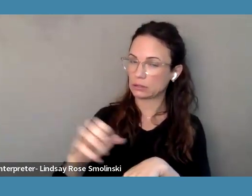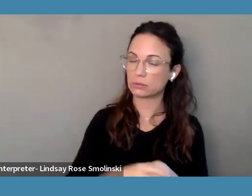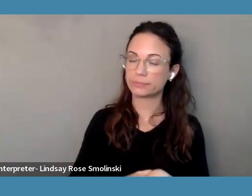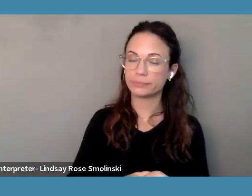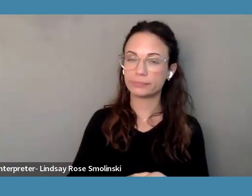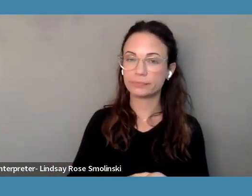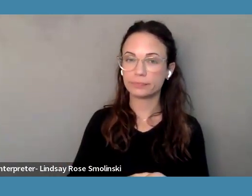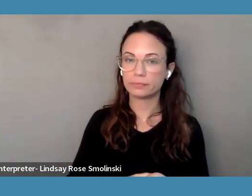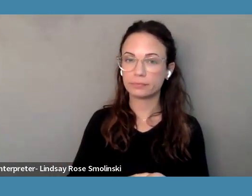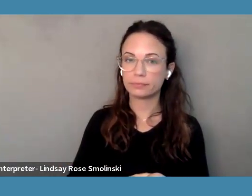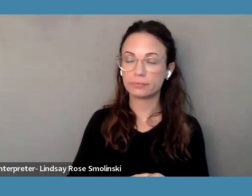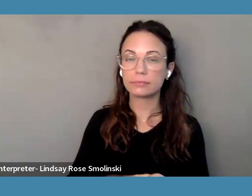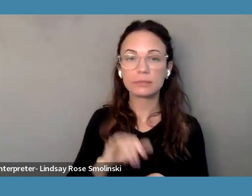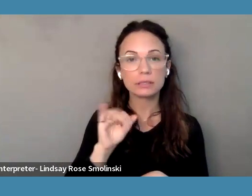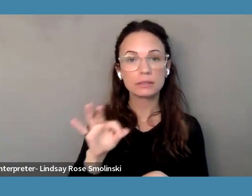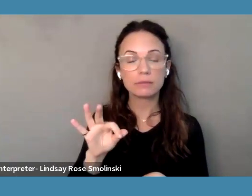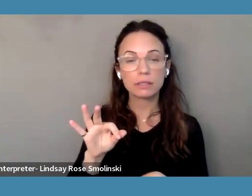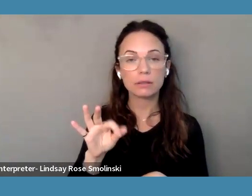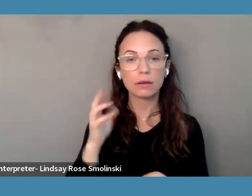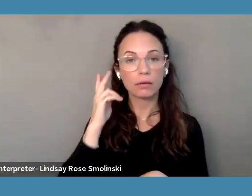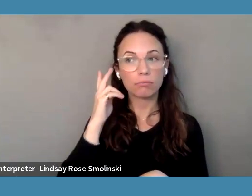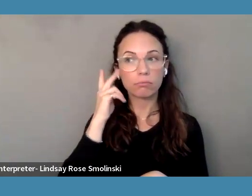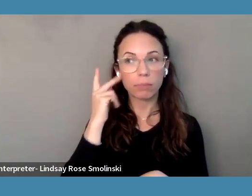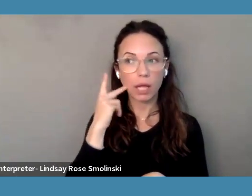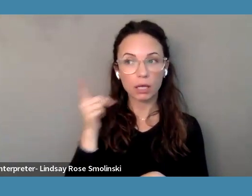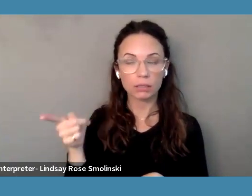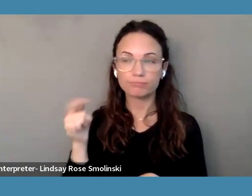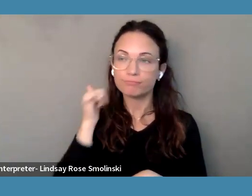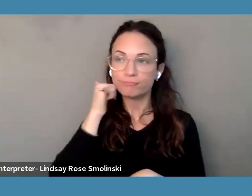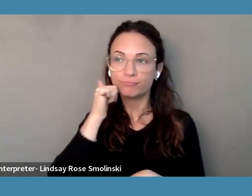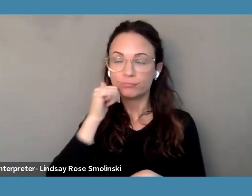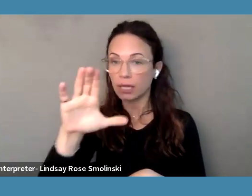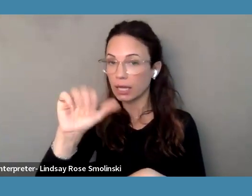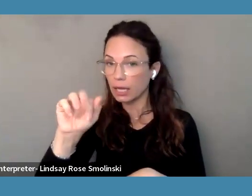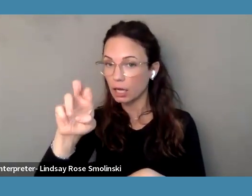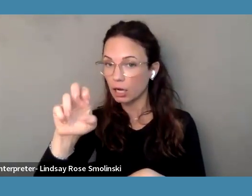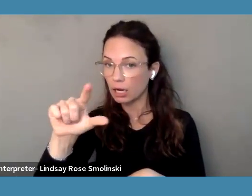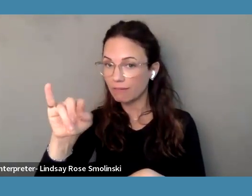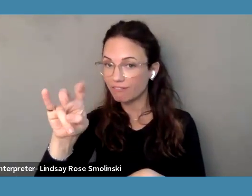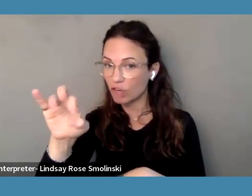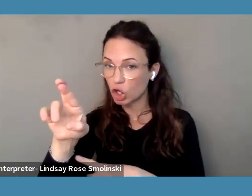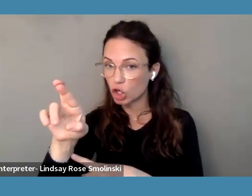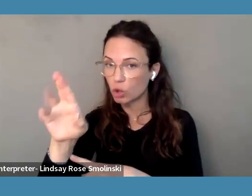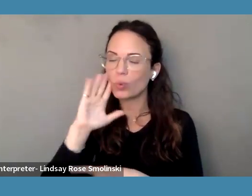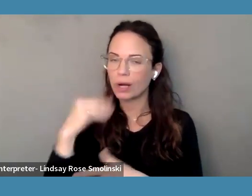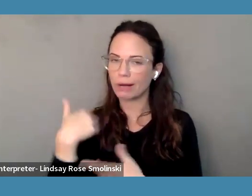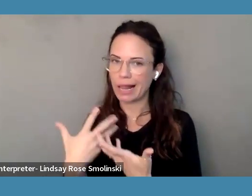Certainly if a parent is a daily caregiver, then they're gonna have a lot of information